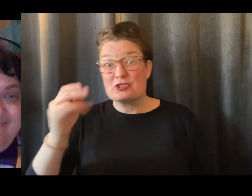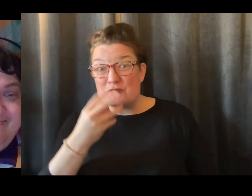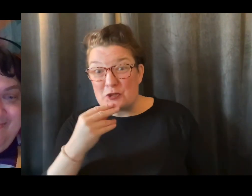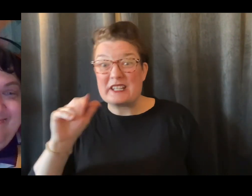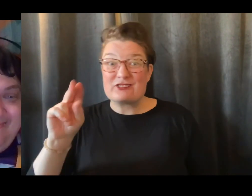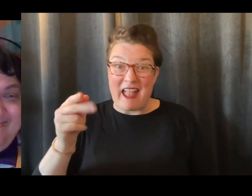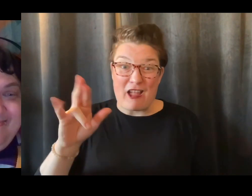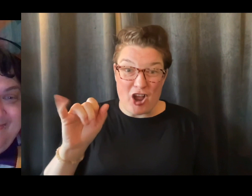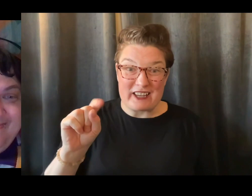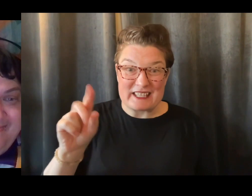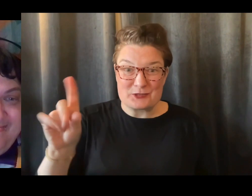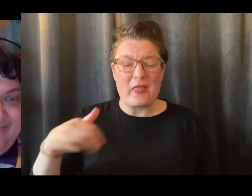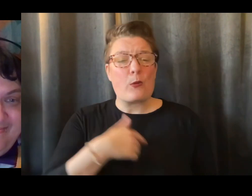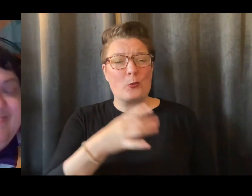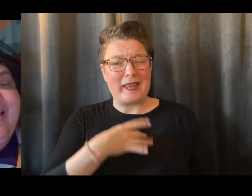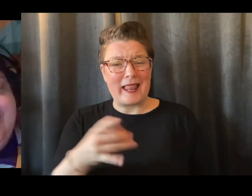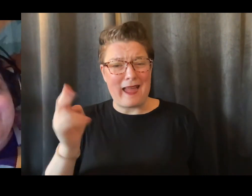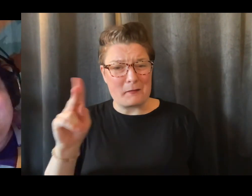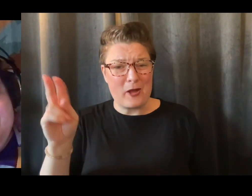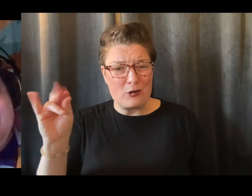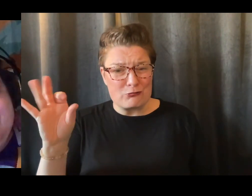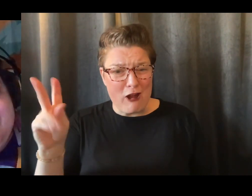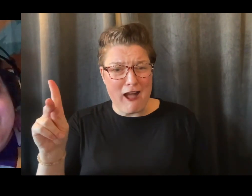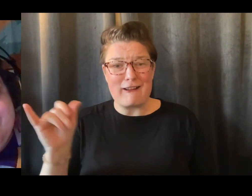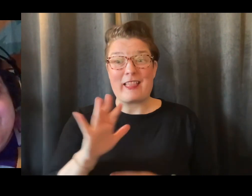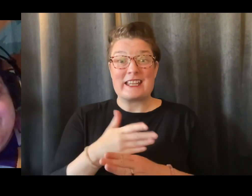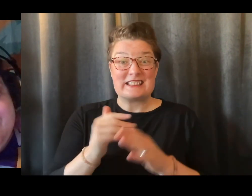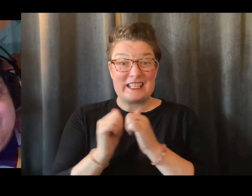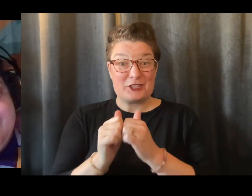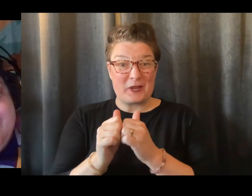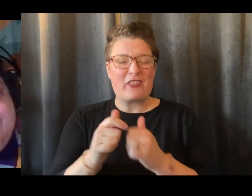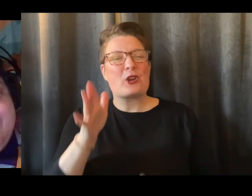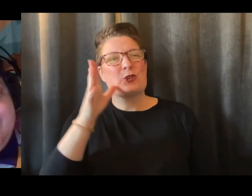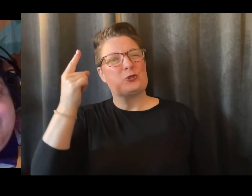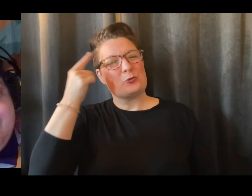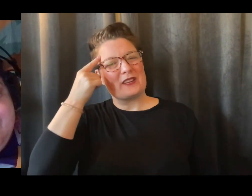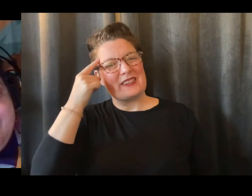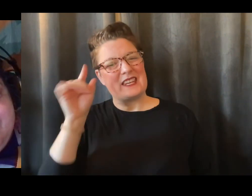Like, um, you'd think with a tradition of niguns and Nomy: mm-hmm.